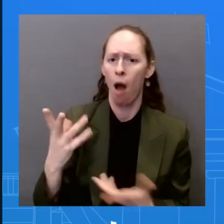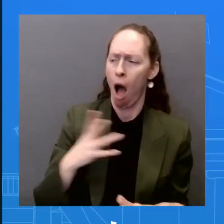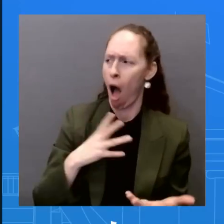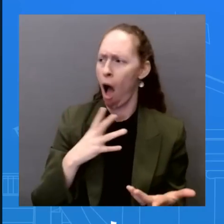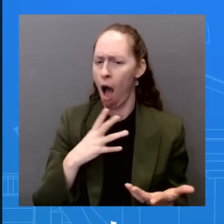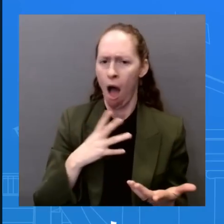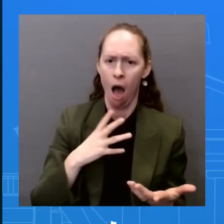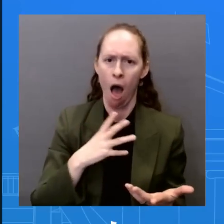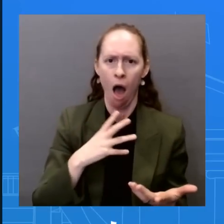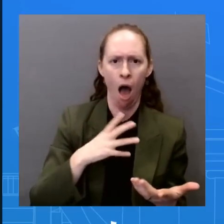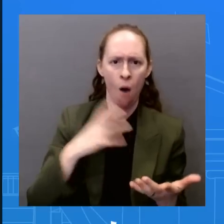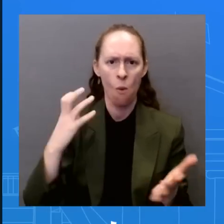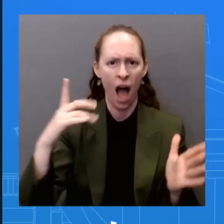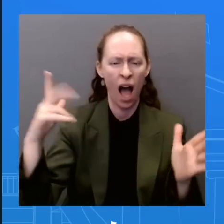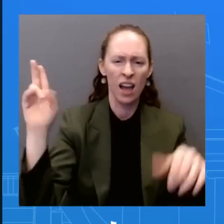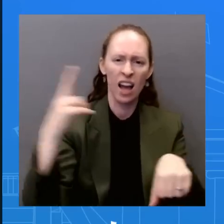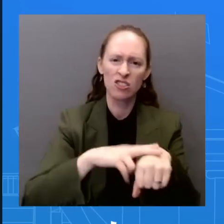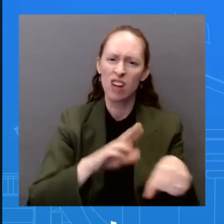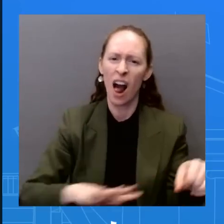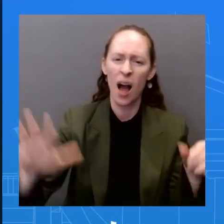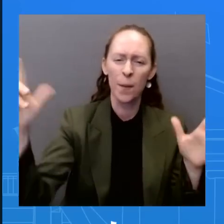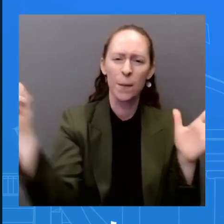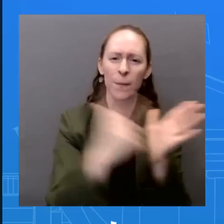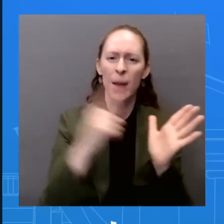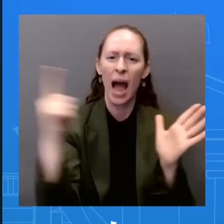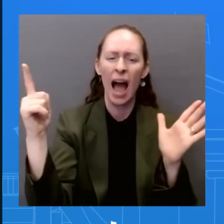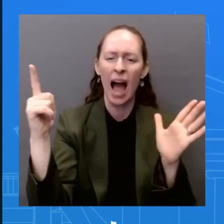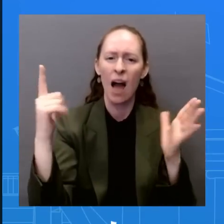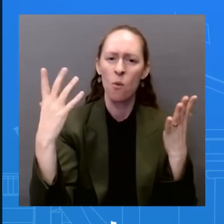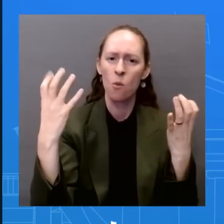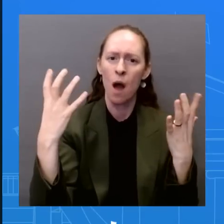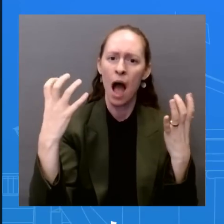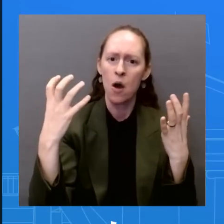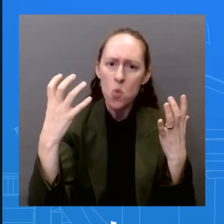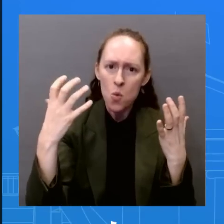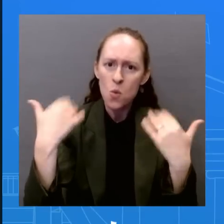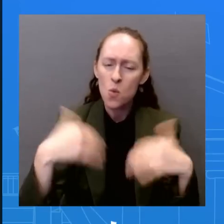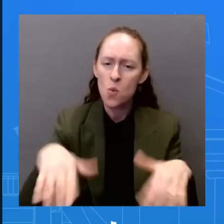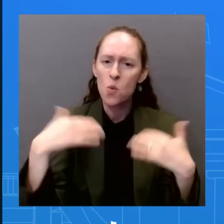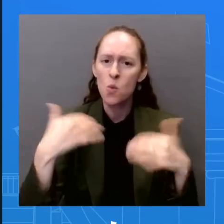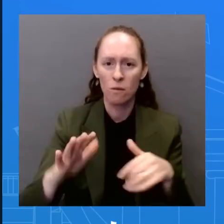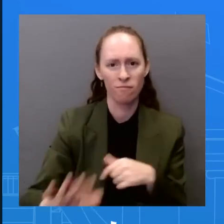to take away a woman's decision to choose. That is something that we have to stand up against